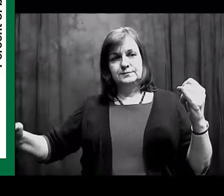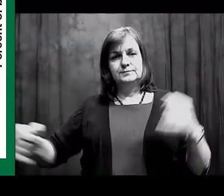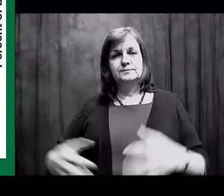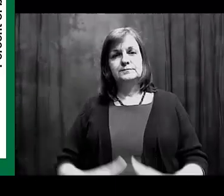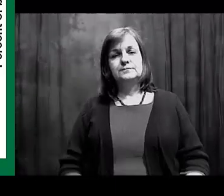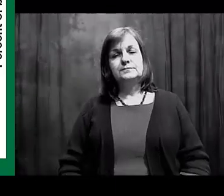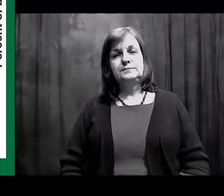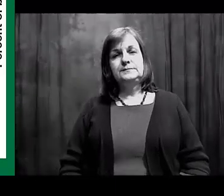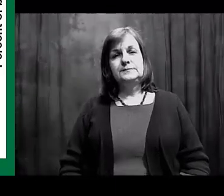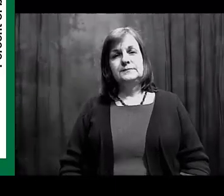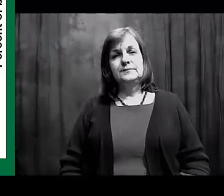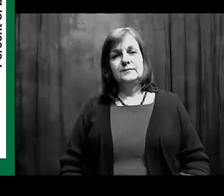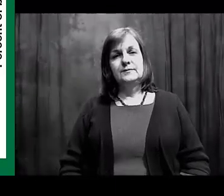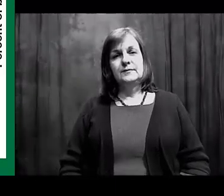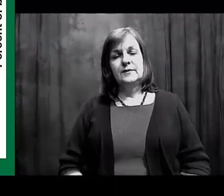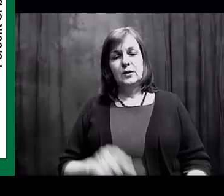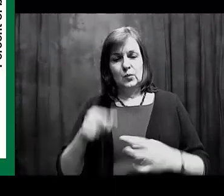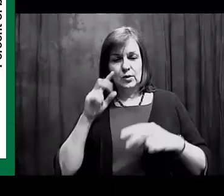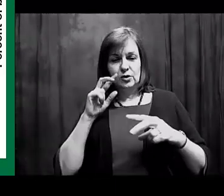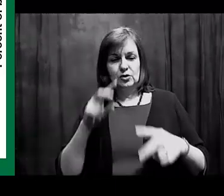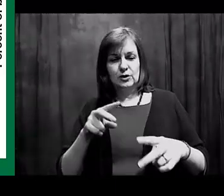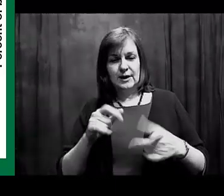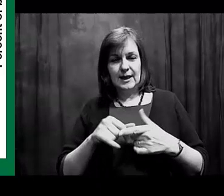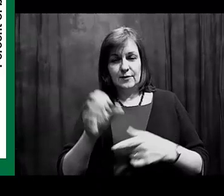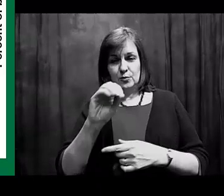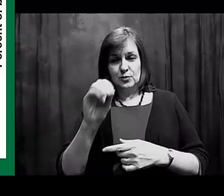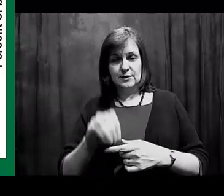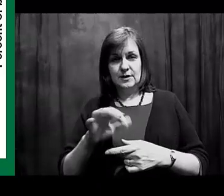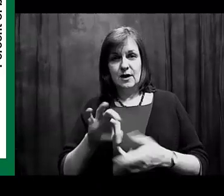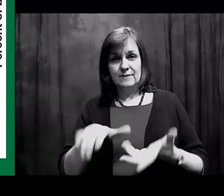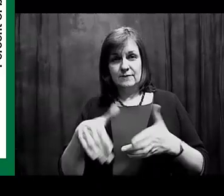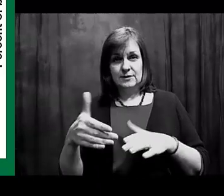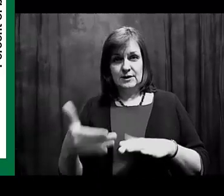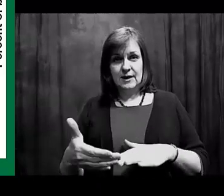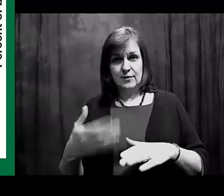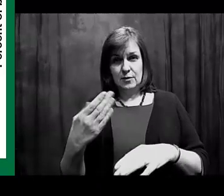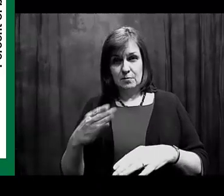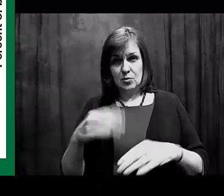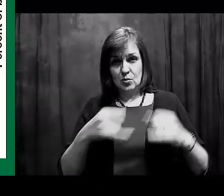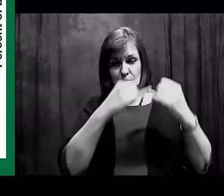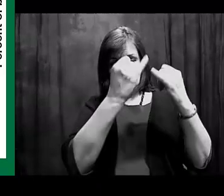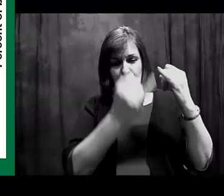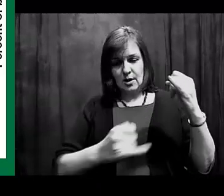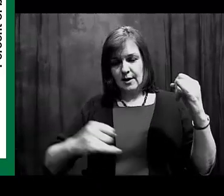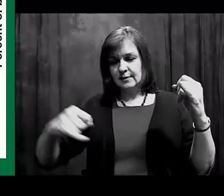so when we look at percent of infant death in the blue here